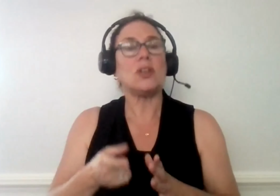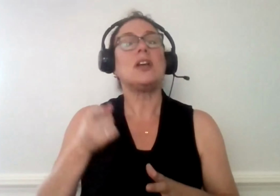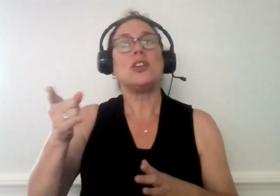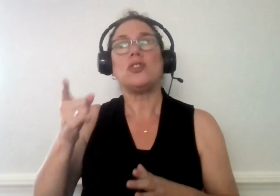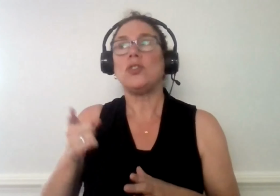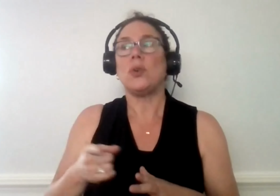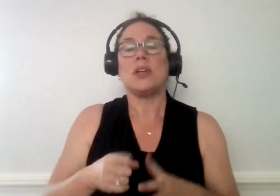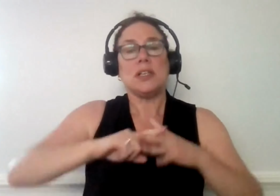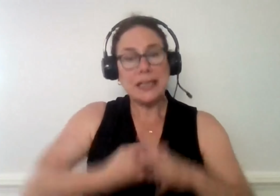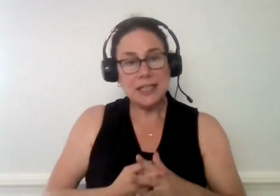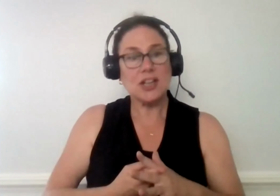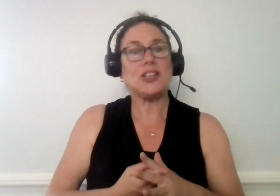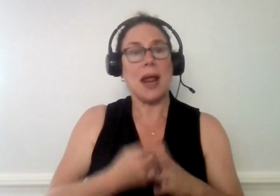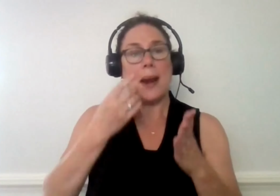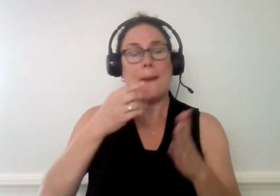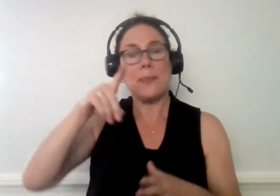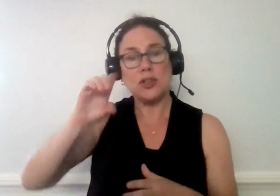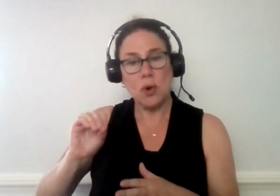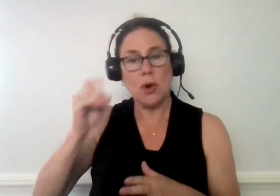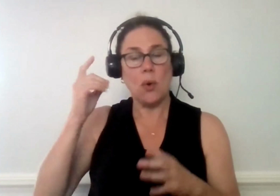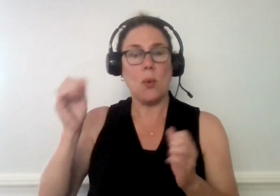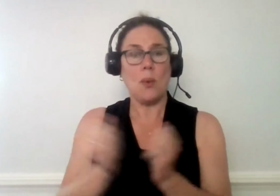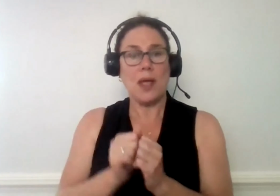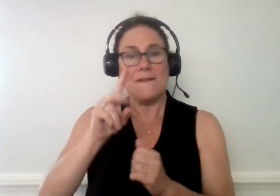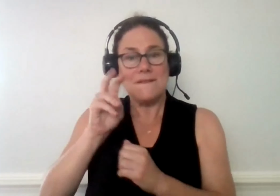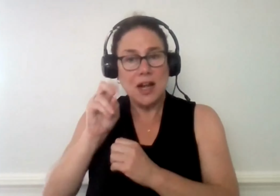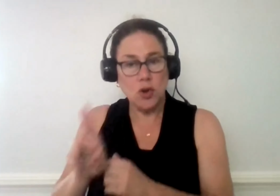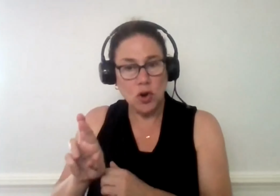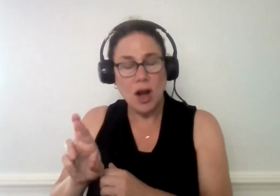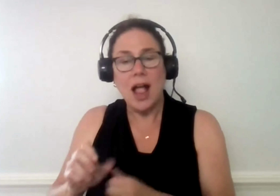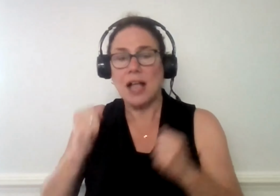If you are considering access for your unit, I strongly recommend that you